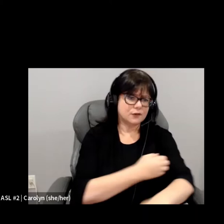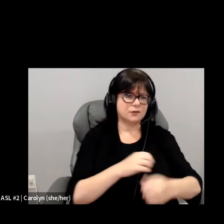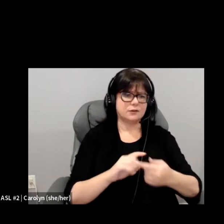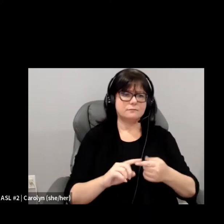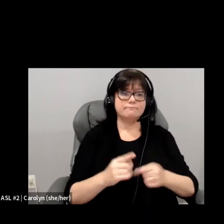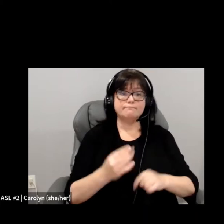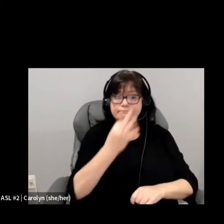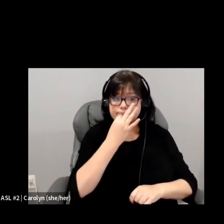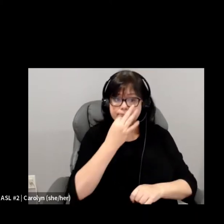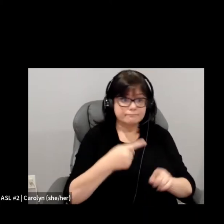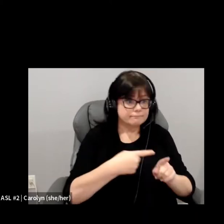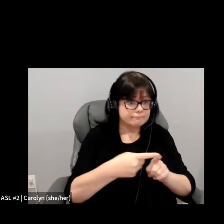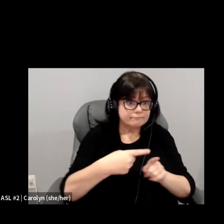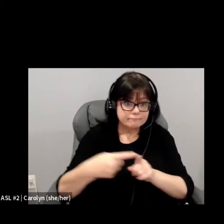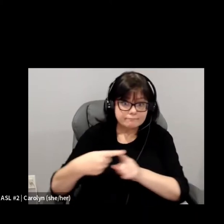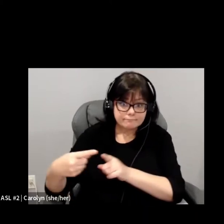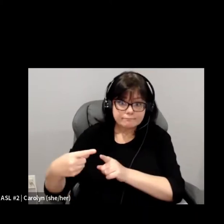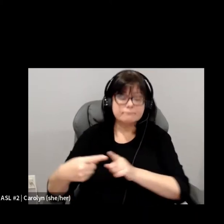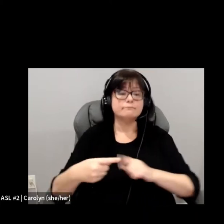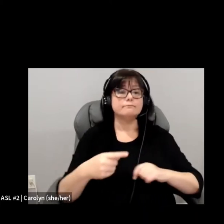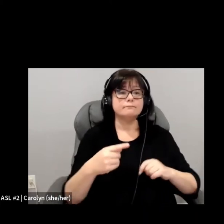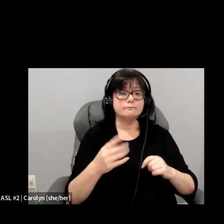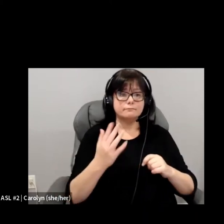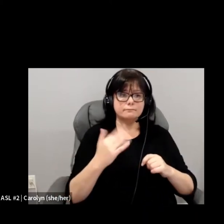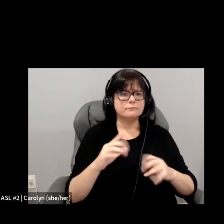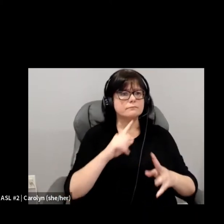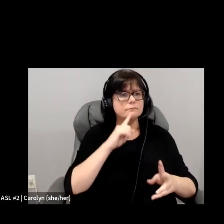AND DEDICATION TO SOCIAL JUSTICE.